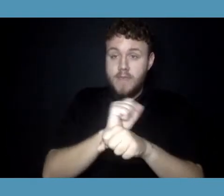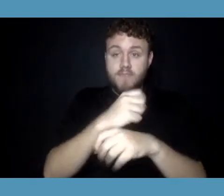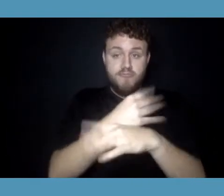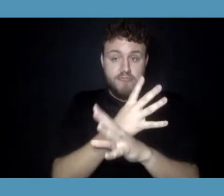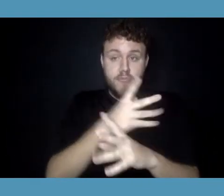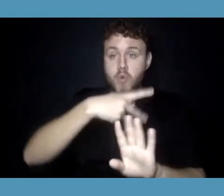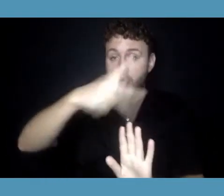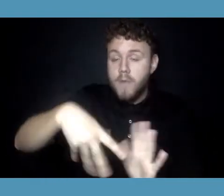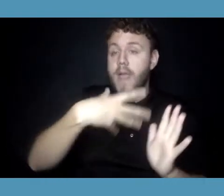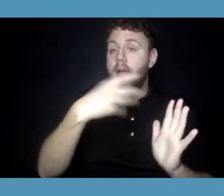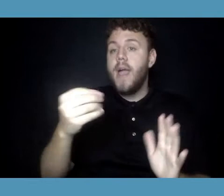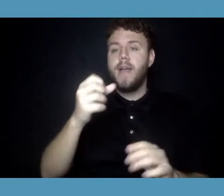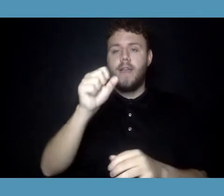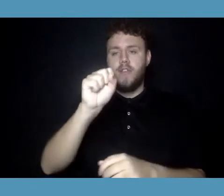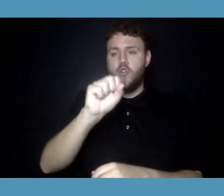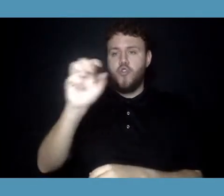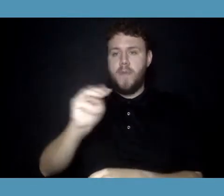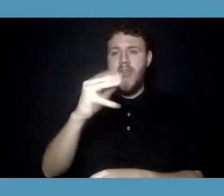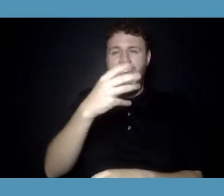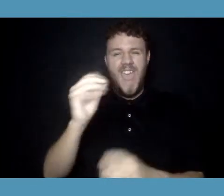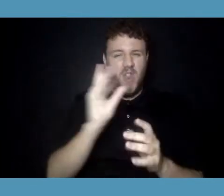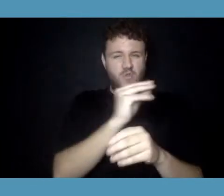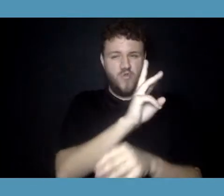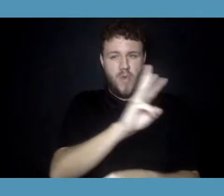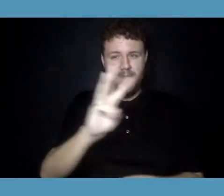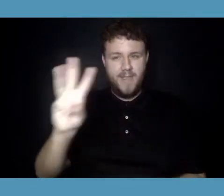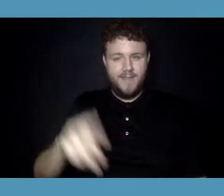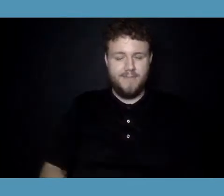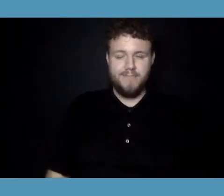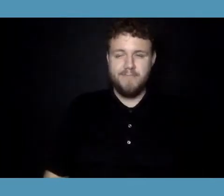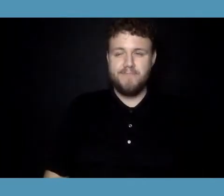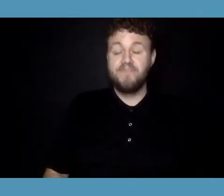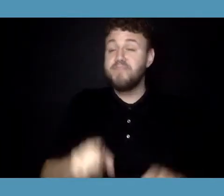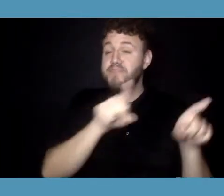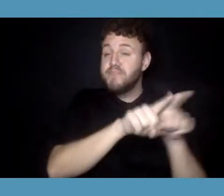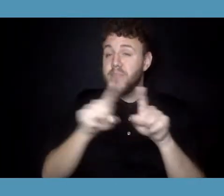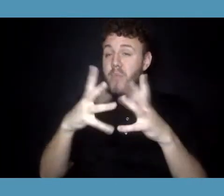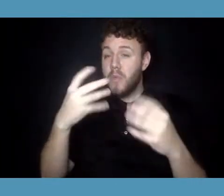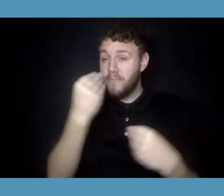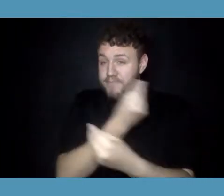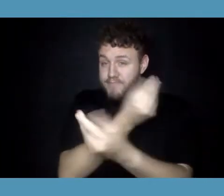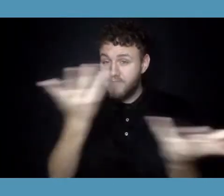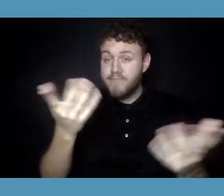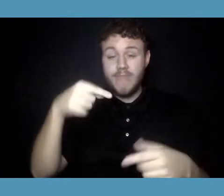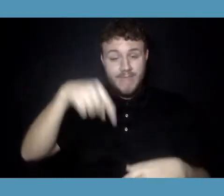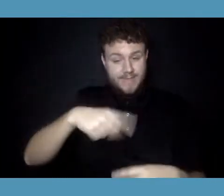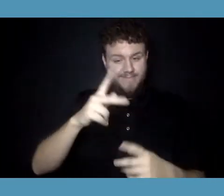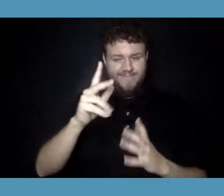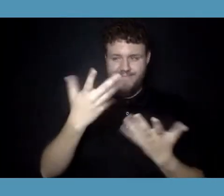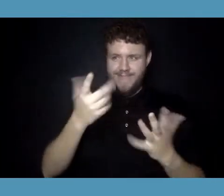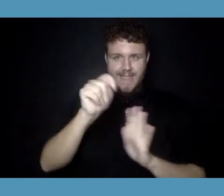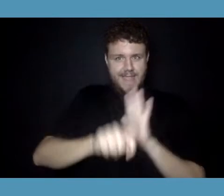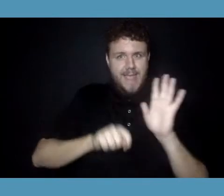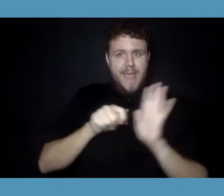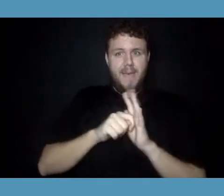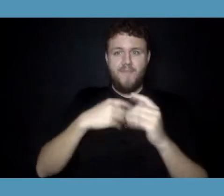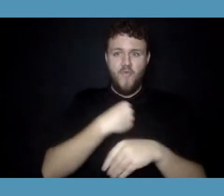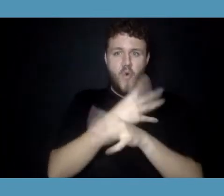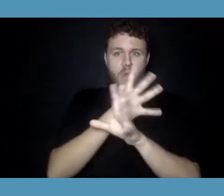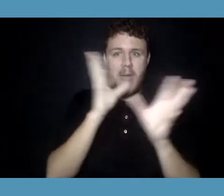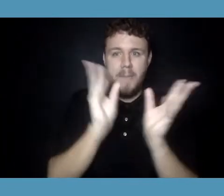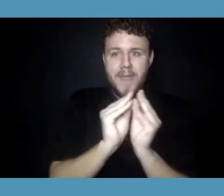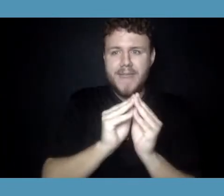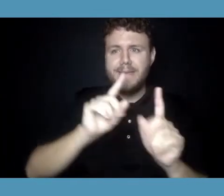pages and websites. In this era of virtual meetings, when digital spaces may substitute our